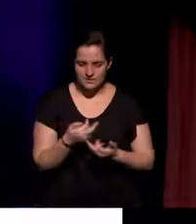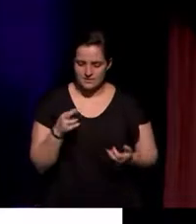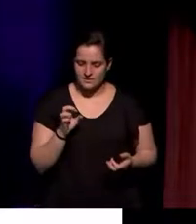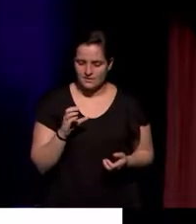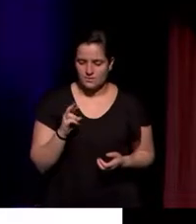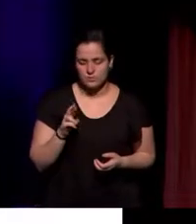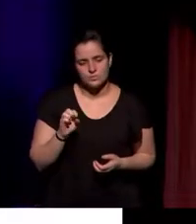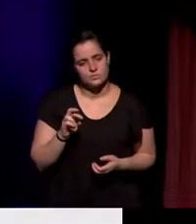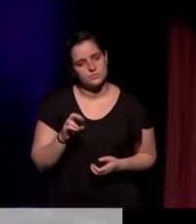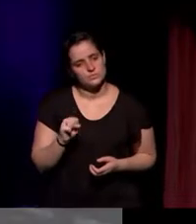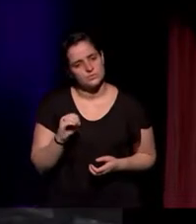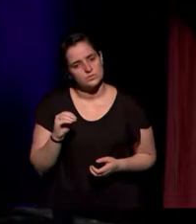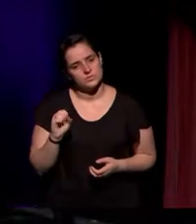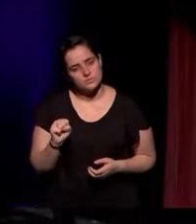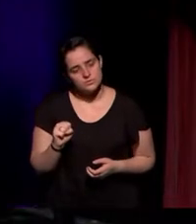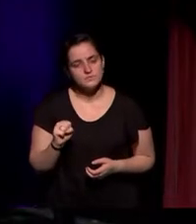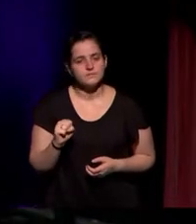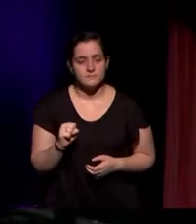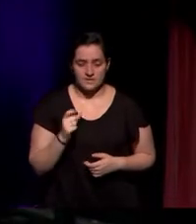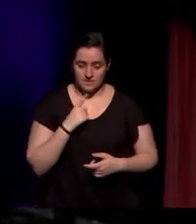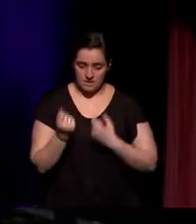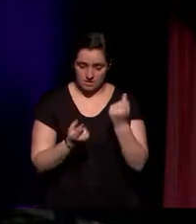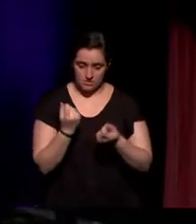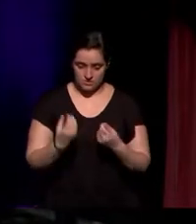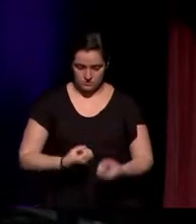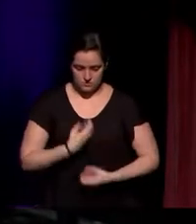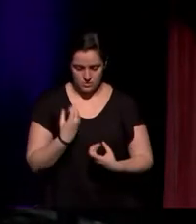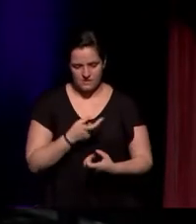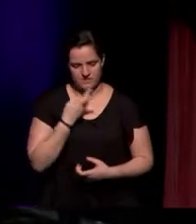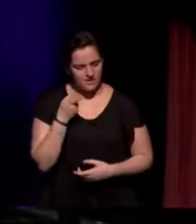Mia Couto and other poets speak of the poor rich country,